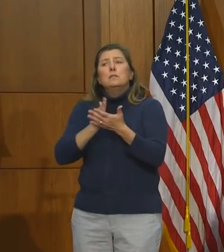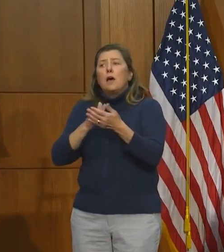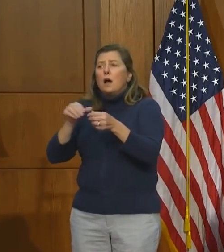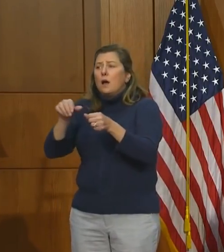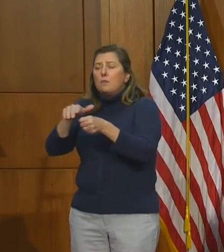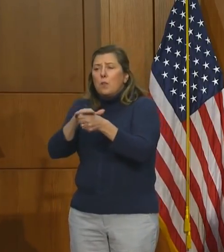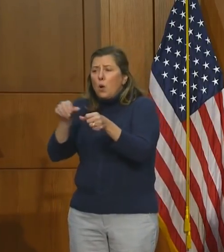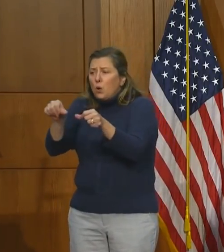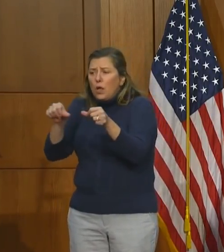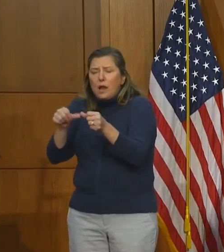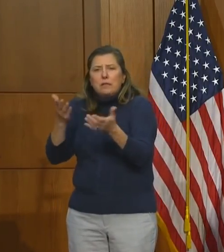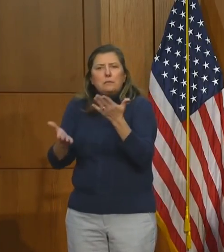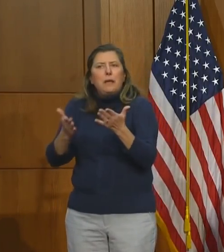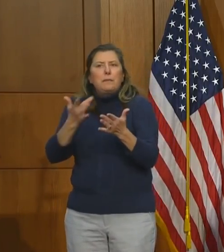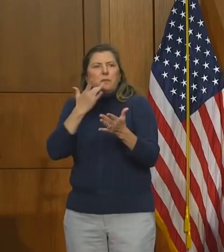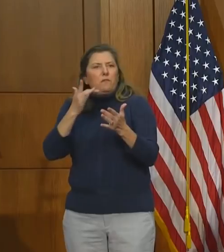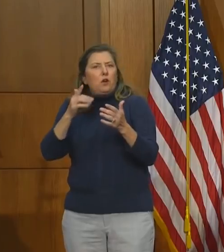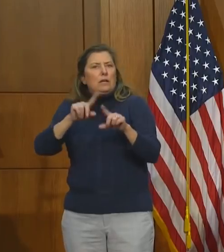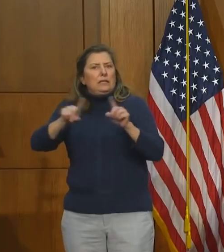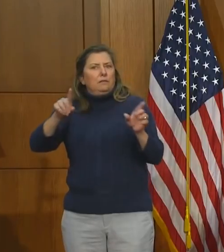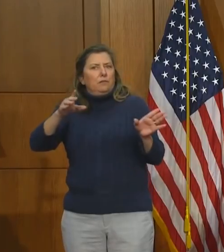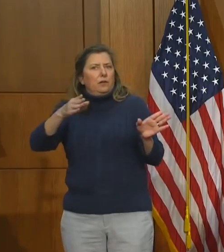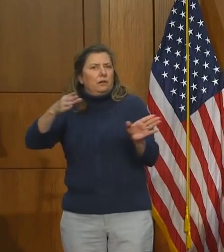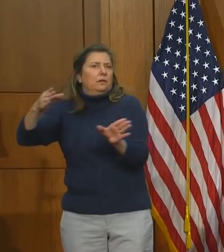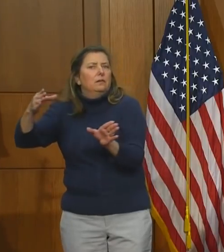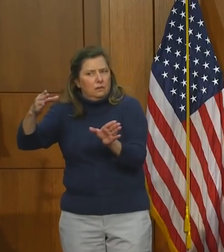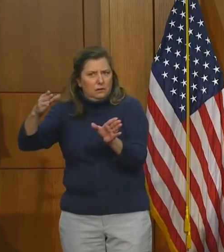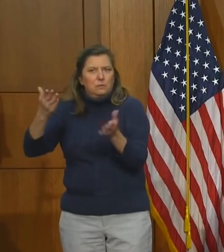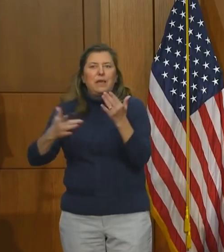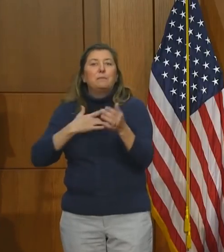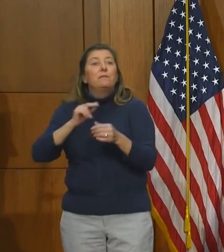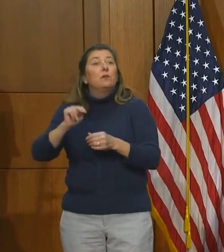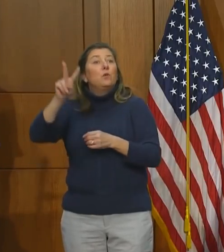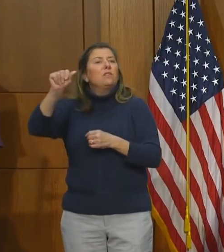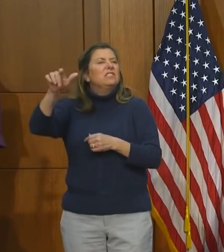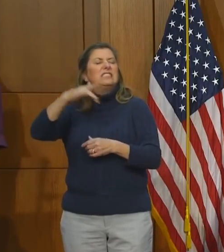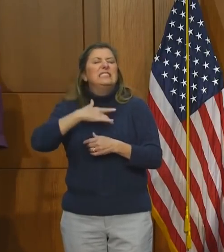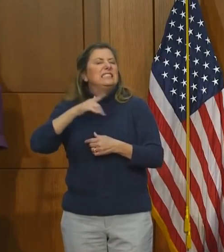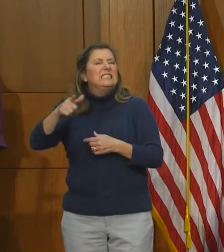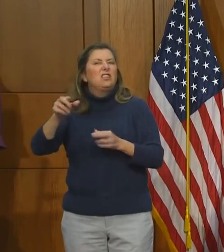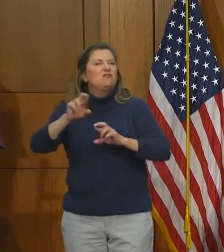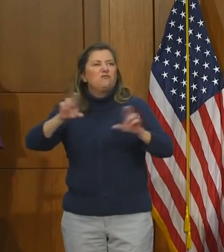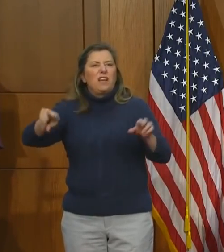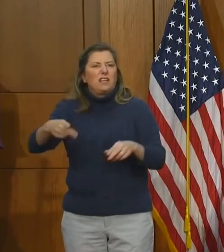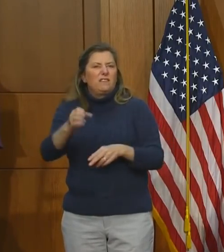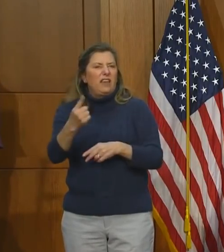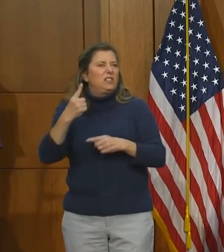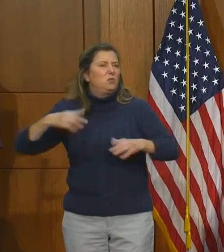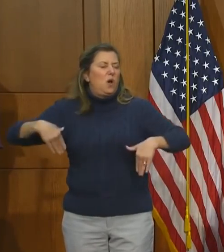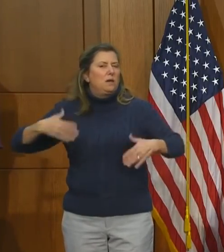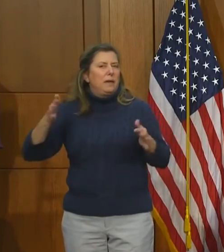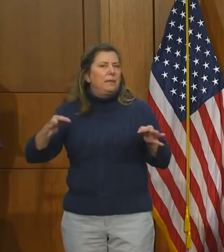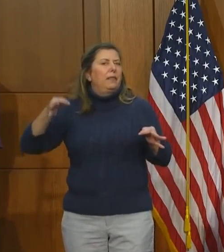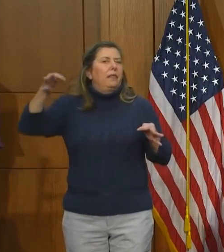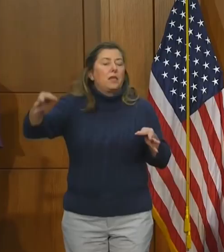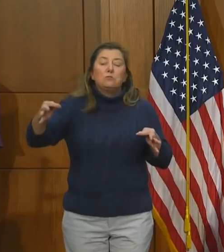ARE USING FOR PHASE ONE. I KNOW SOME COMMUNITIES MAY CHOOSE TO GO MORE SLOWLY. PARTICULARLY IN NORTHERN VIRGINIA WHERE THEY